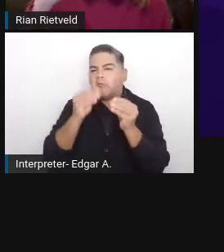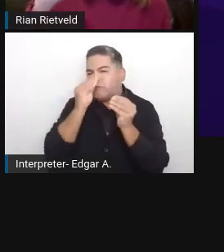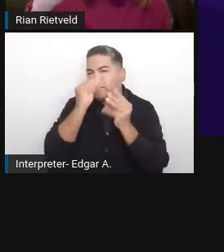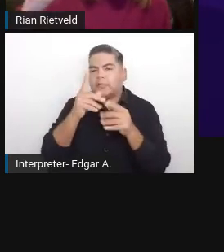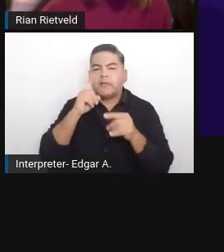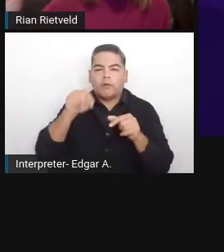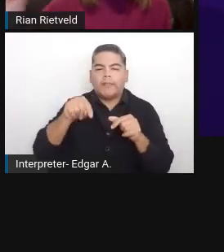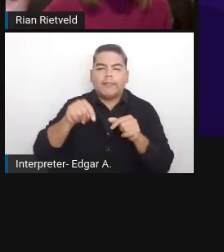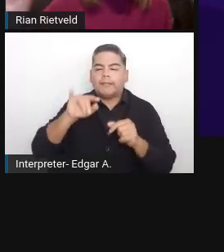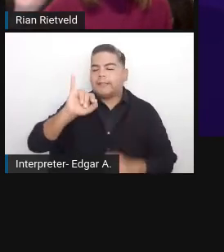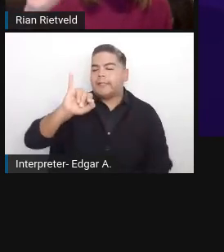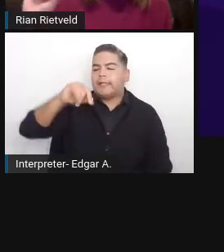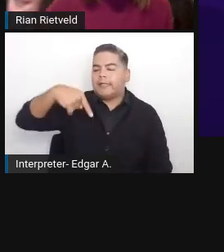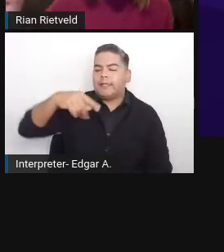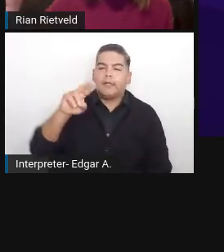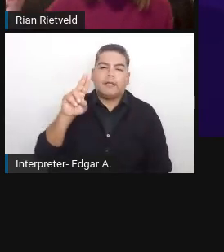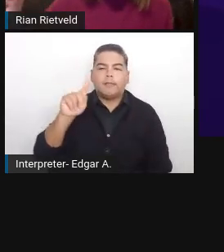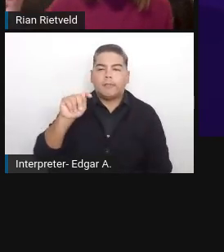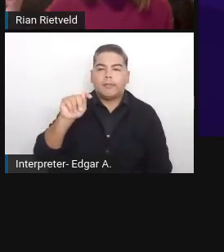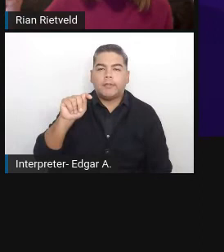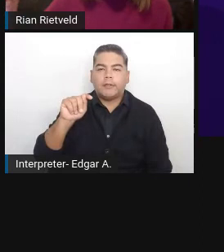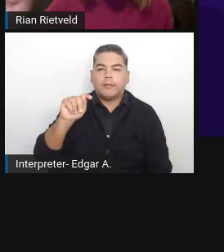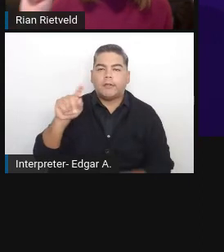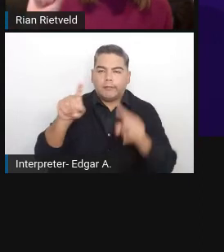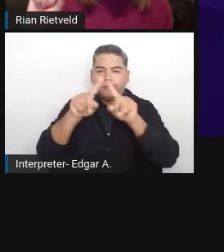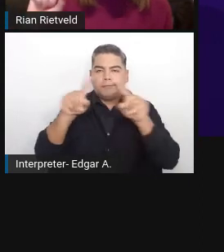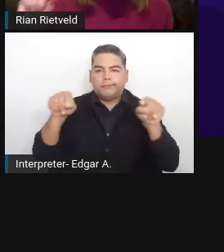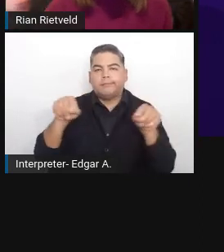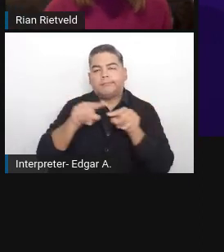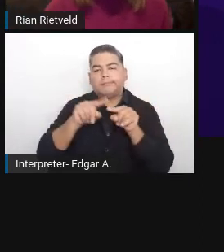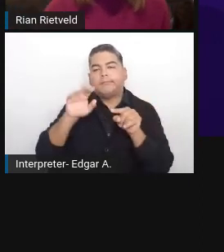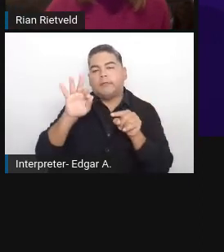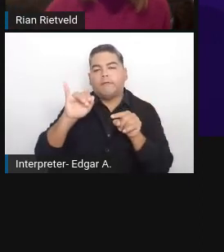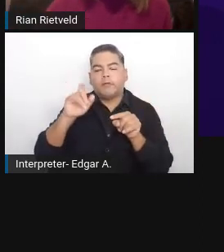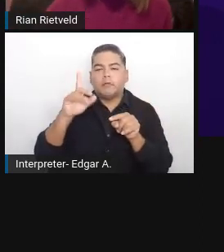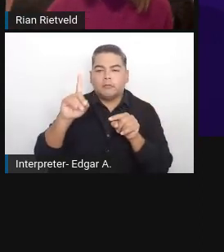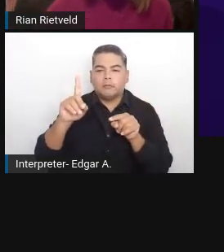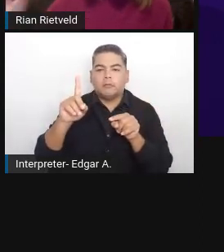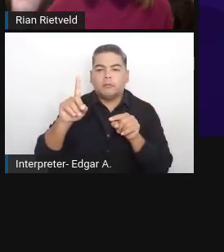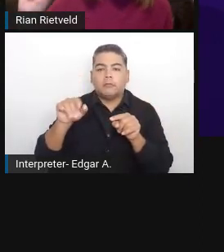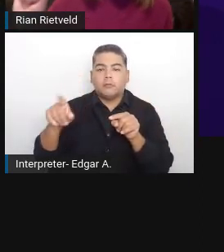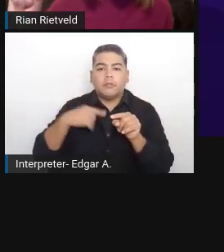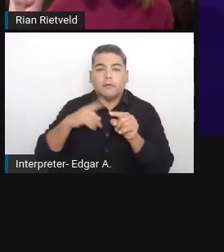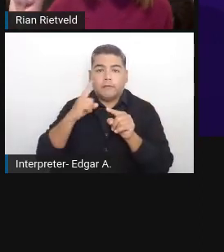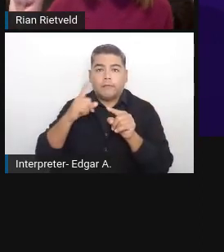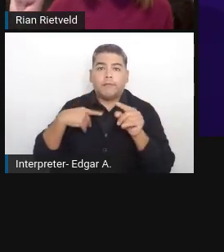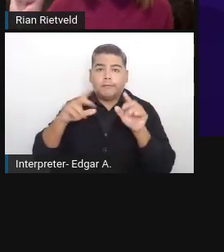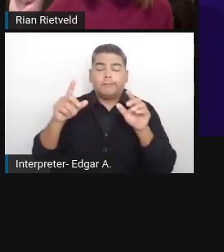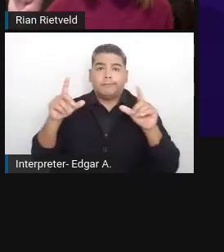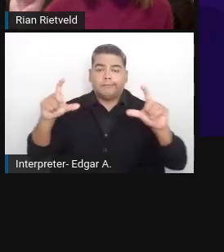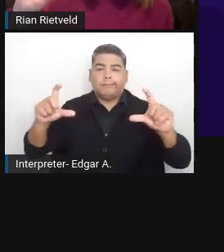We have a label connected to an input field, but also extra information connected to the input field.